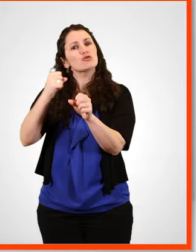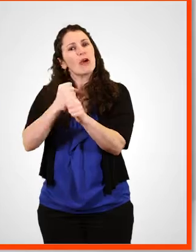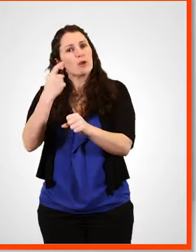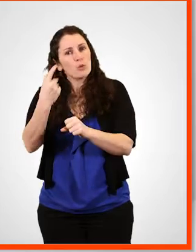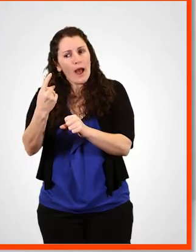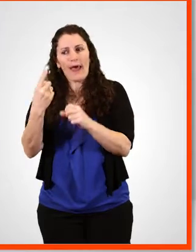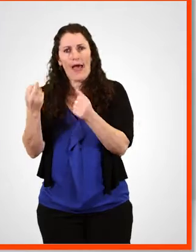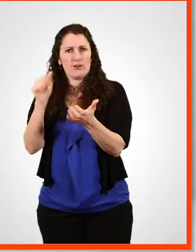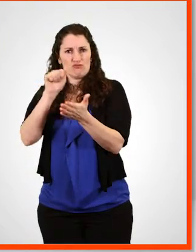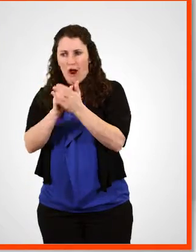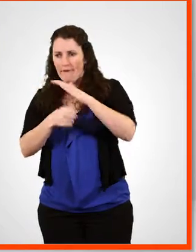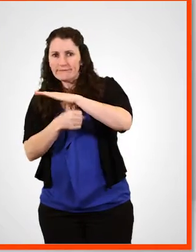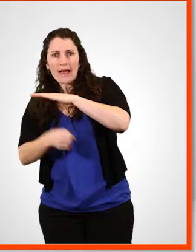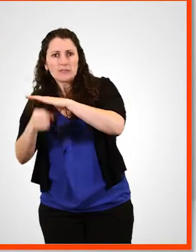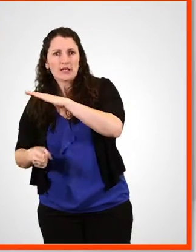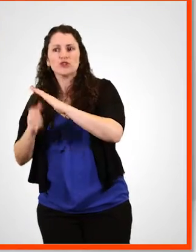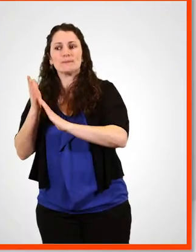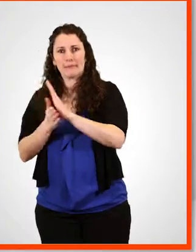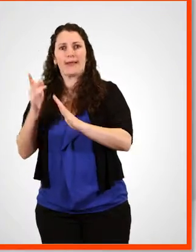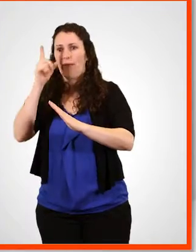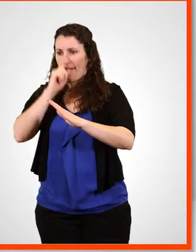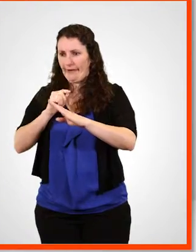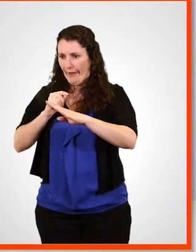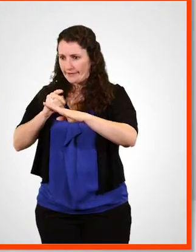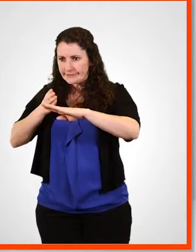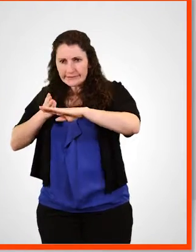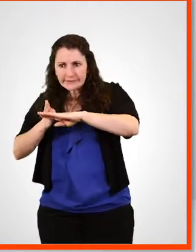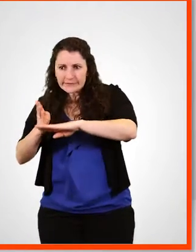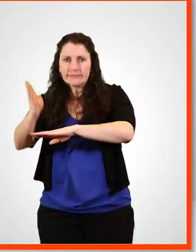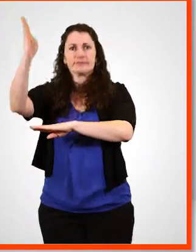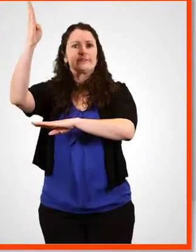so that they can at least be set up as well as we can have them prepared